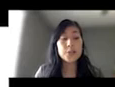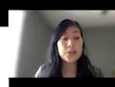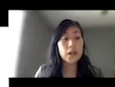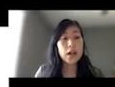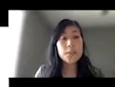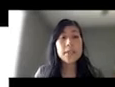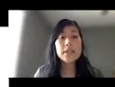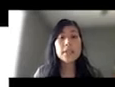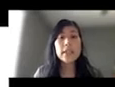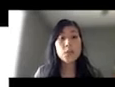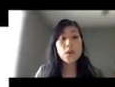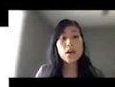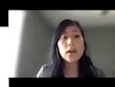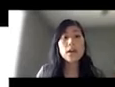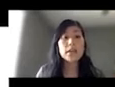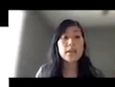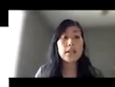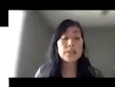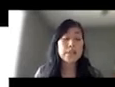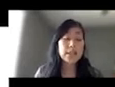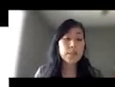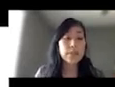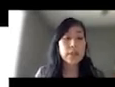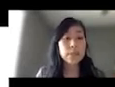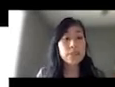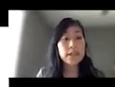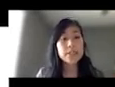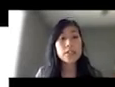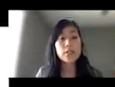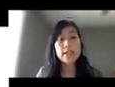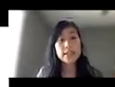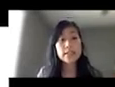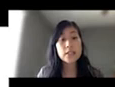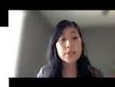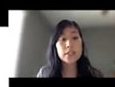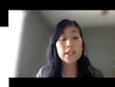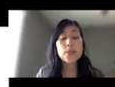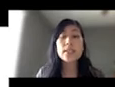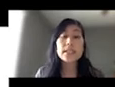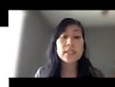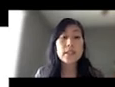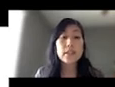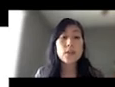do your hobbies, take a walk and spend time with family and friends. So that 60% was less than the